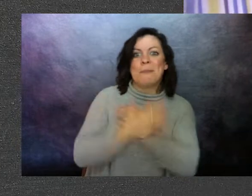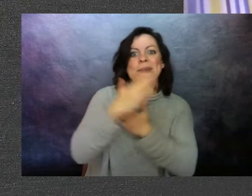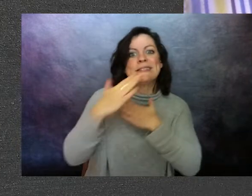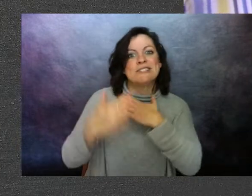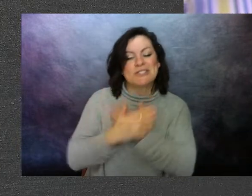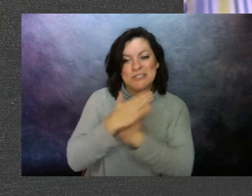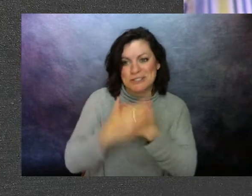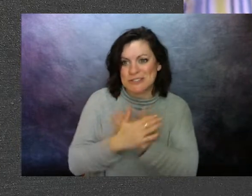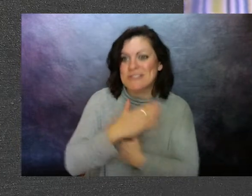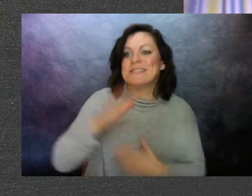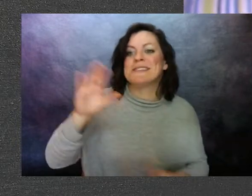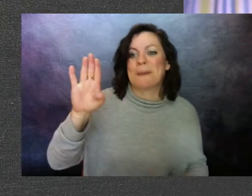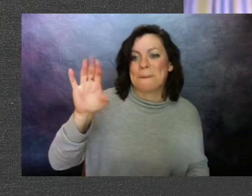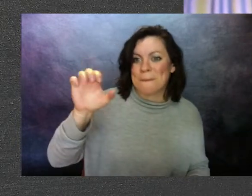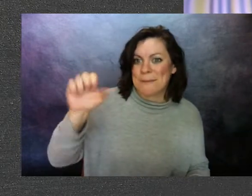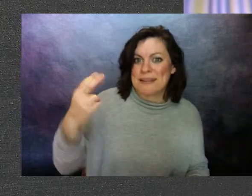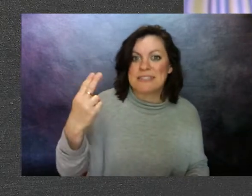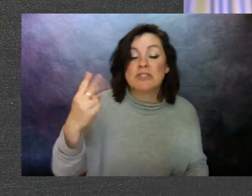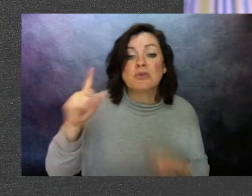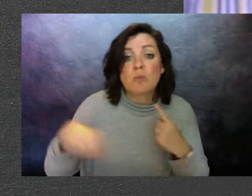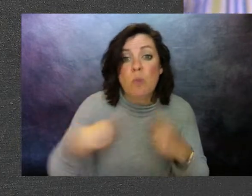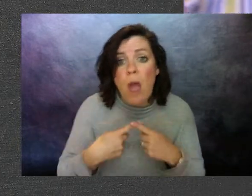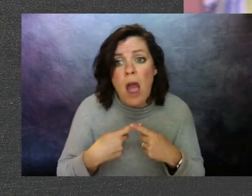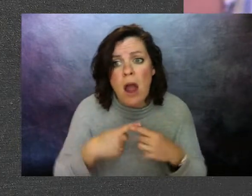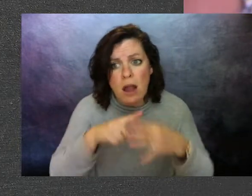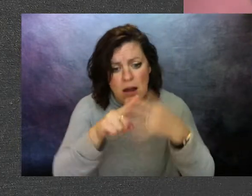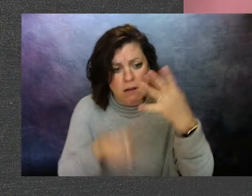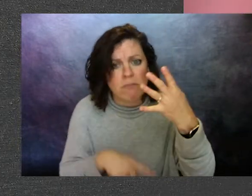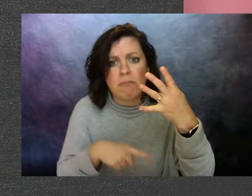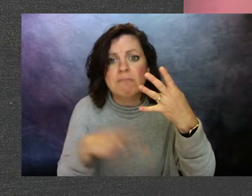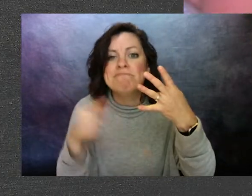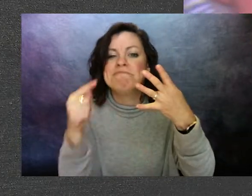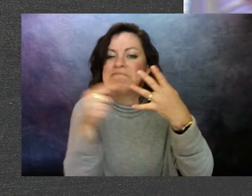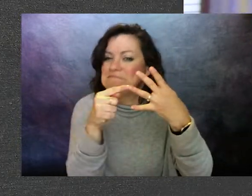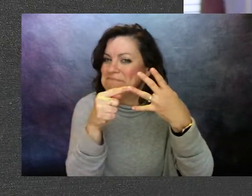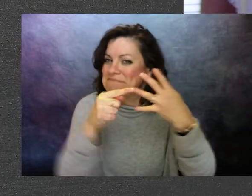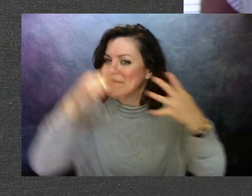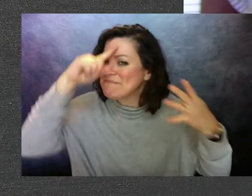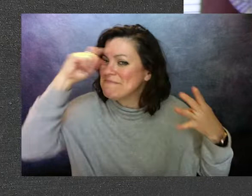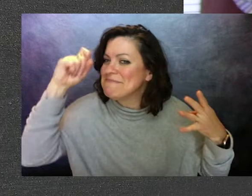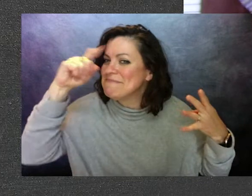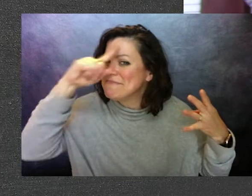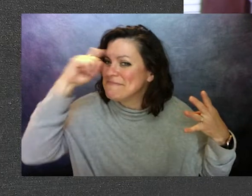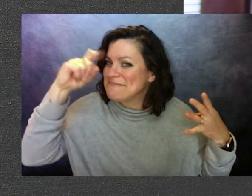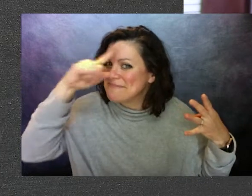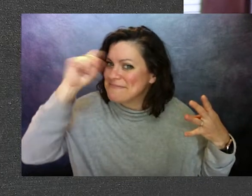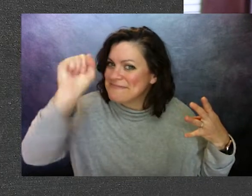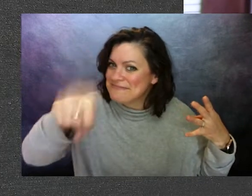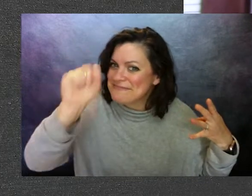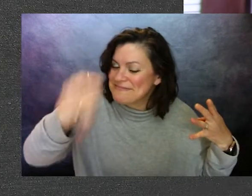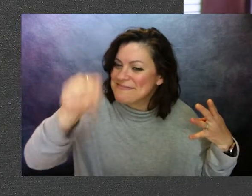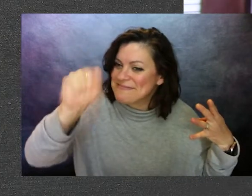And in the beach, you always go to the beach in the summertime, in the summertime.